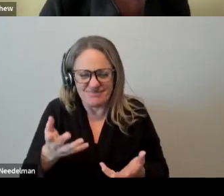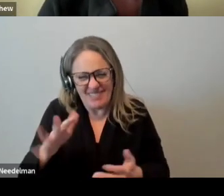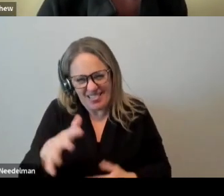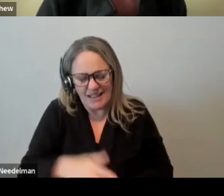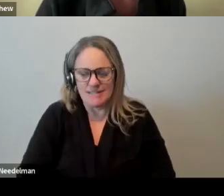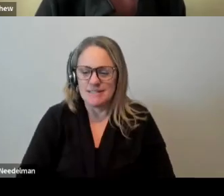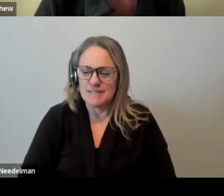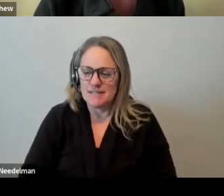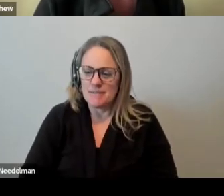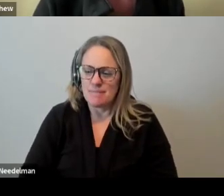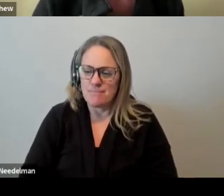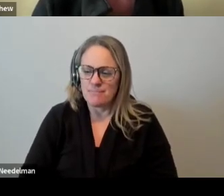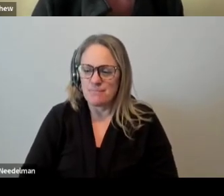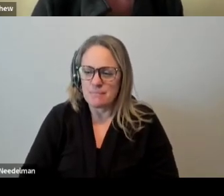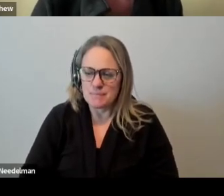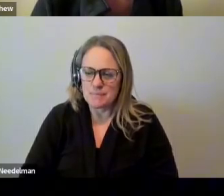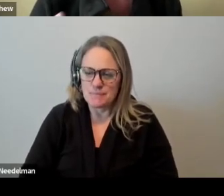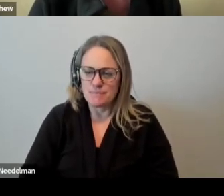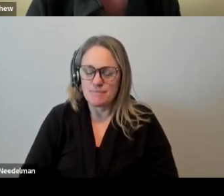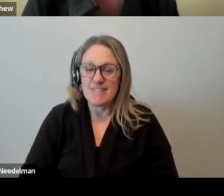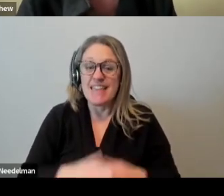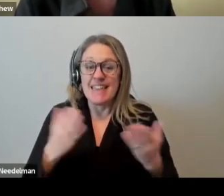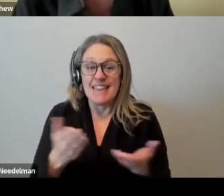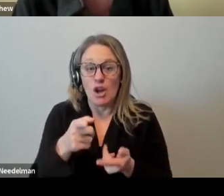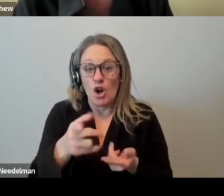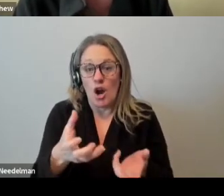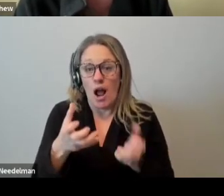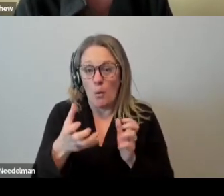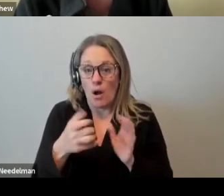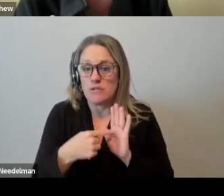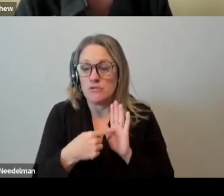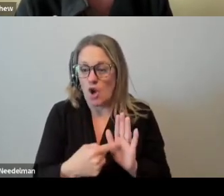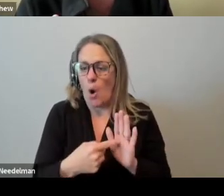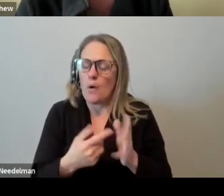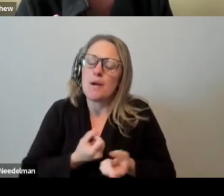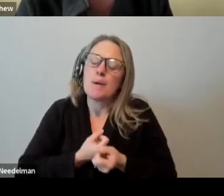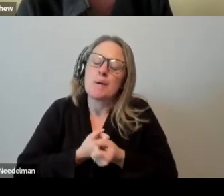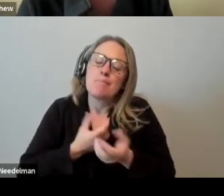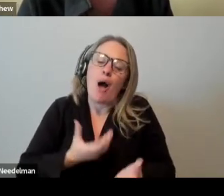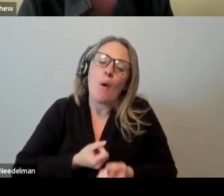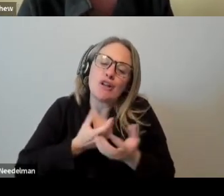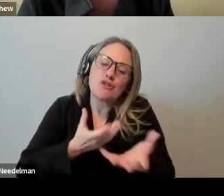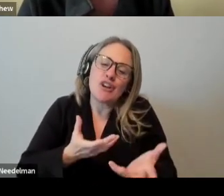And here I wanna immediately give us poetry because I'm a humanities scholar.